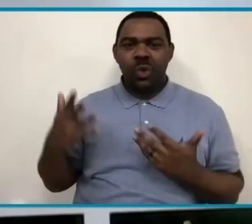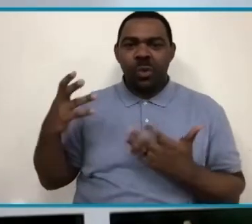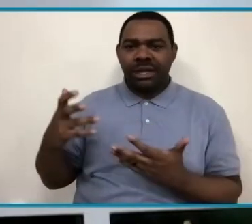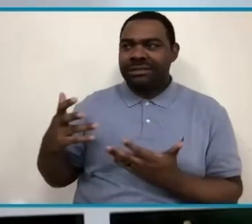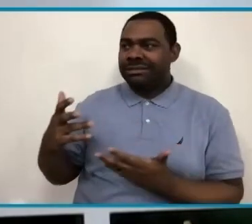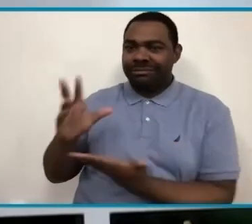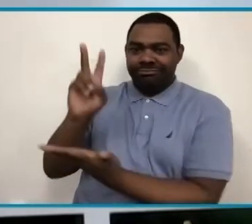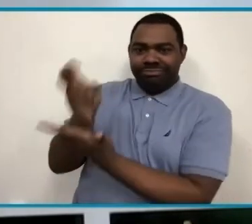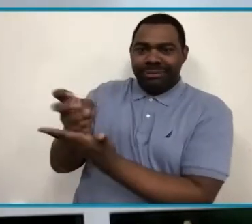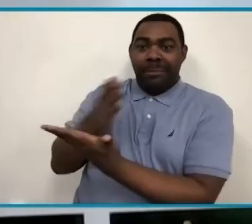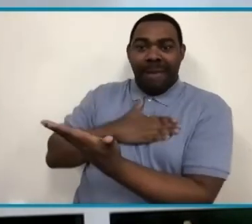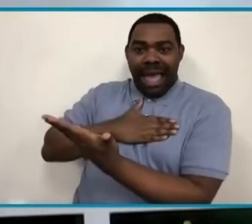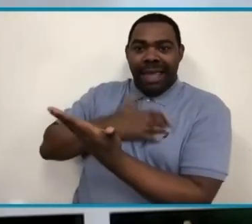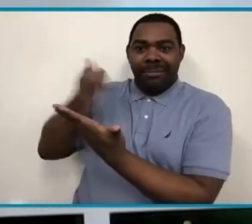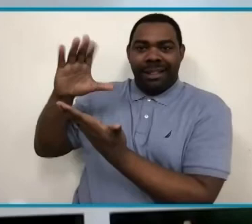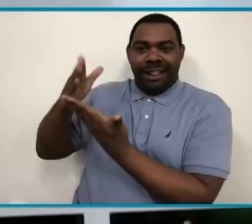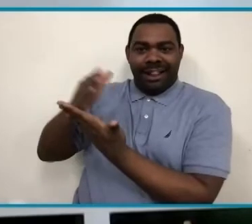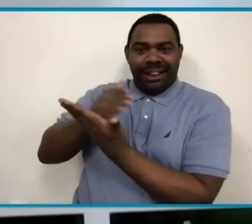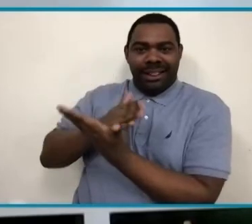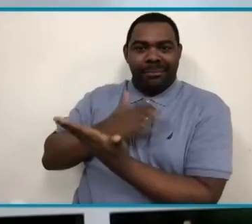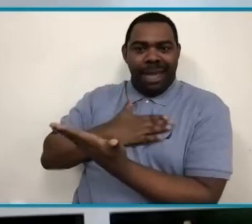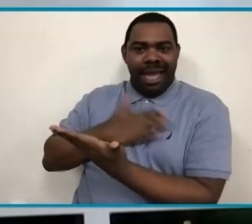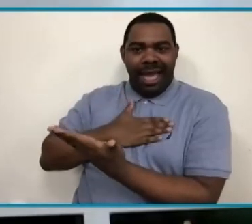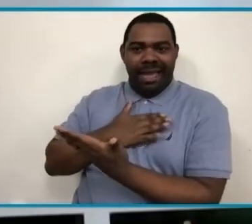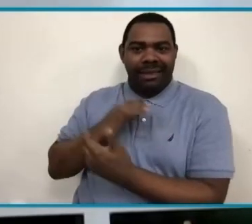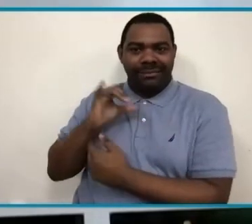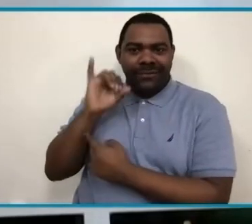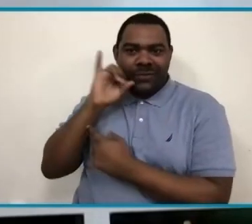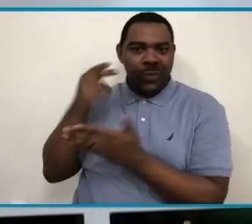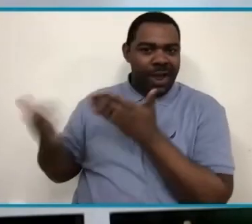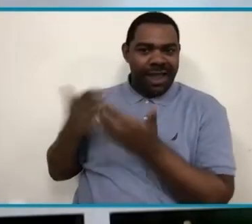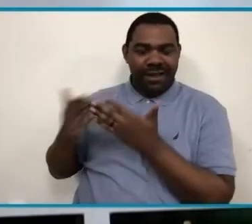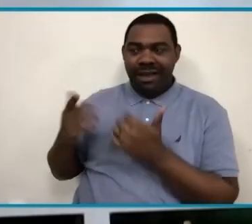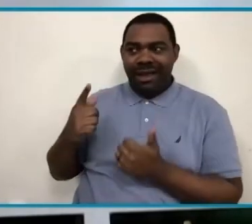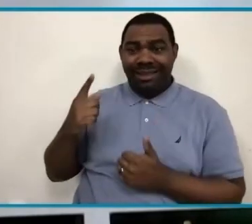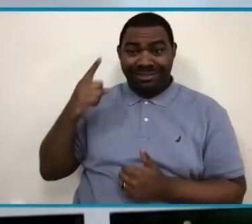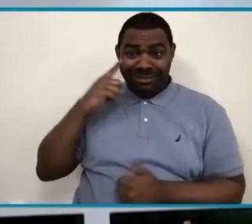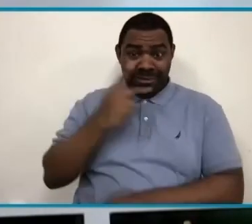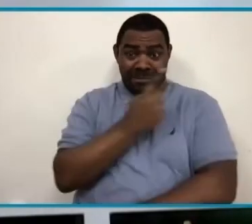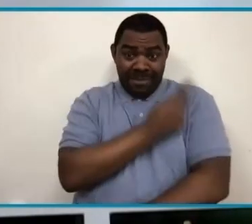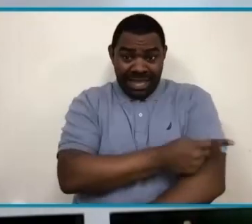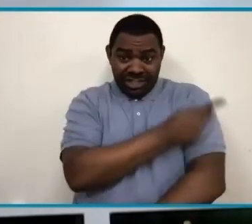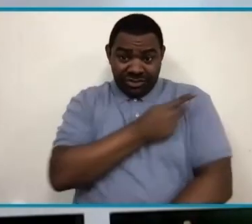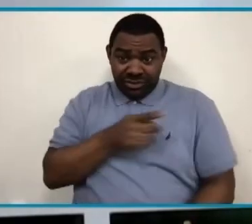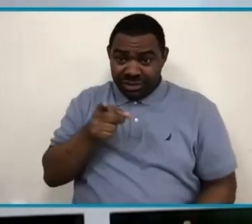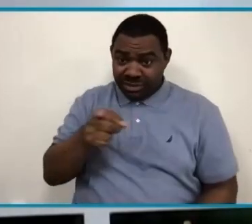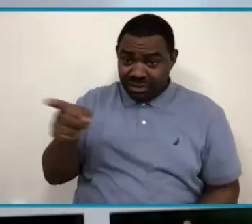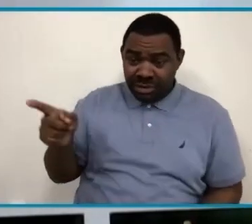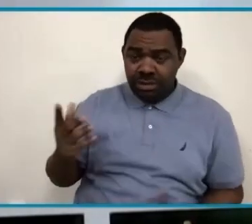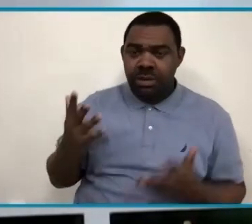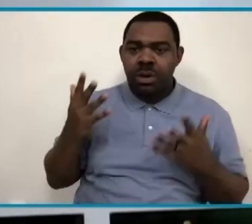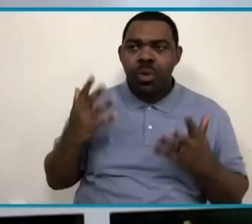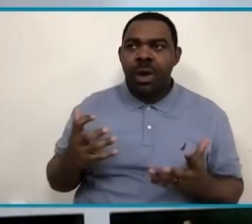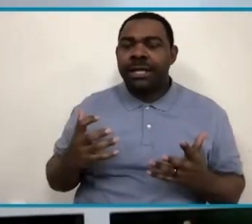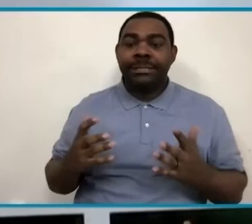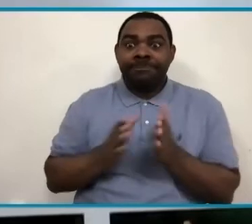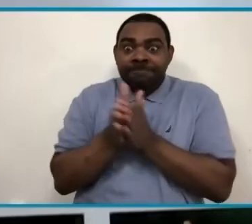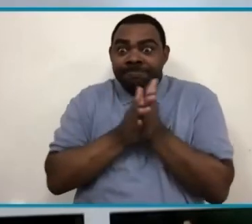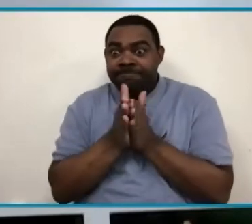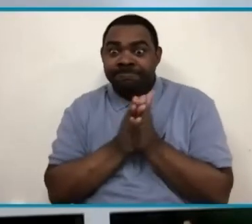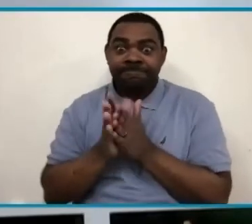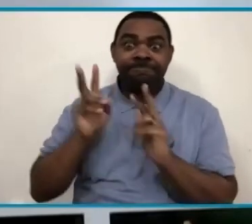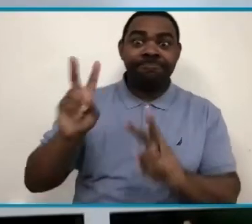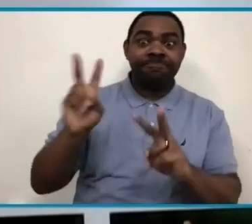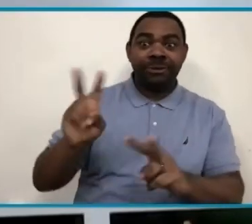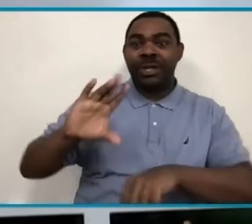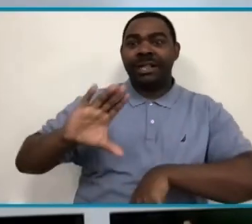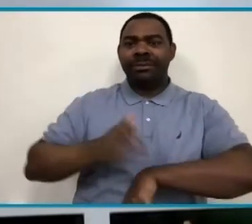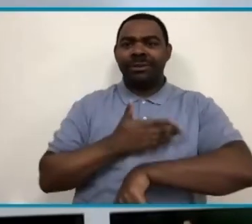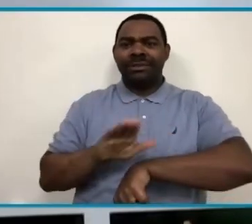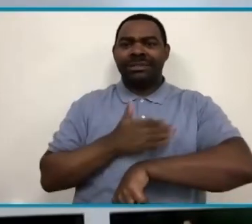And I don't think that patients would be eager to start listening to some new music and manipulate